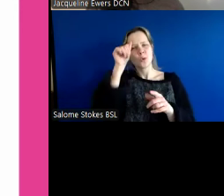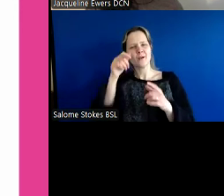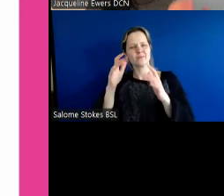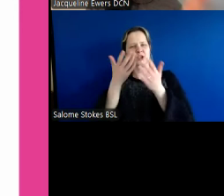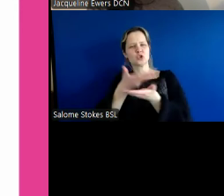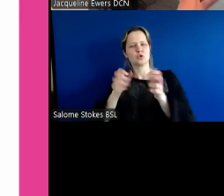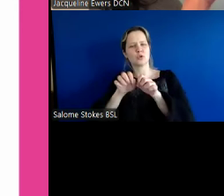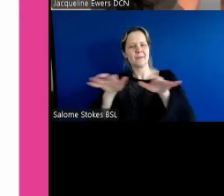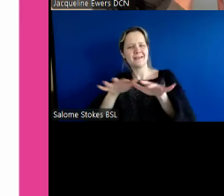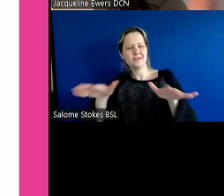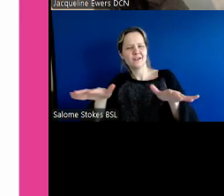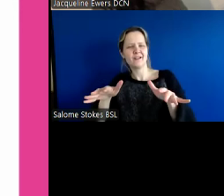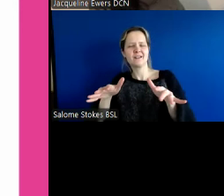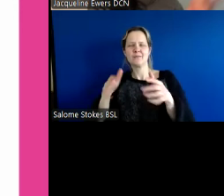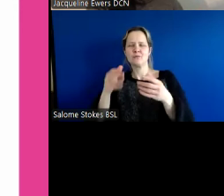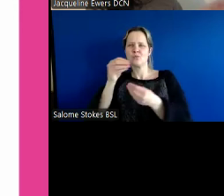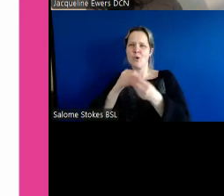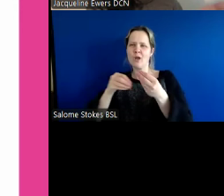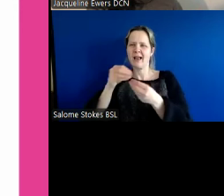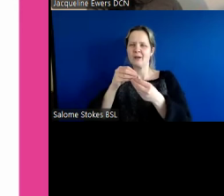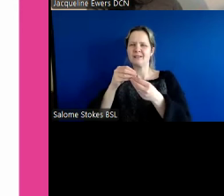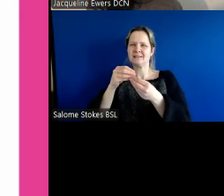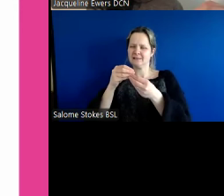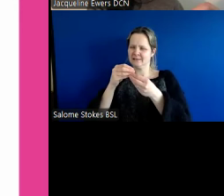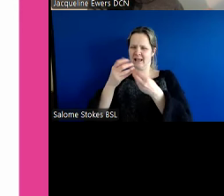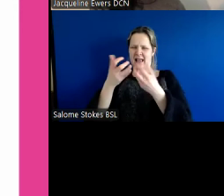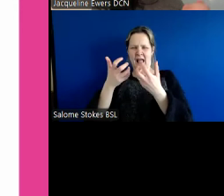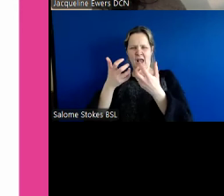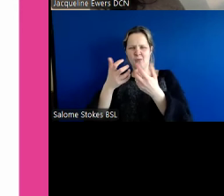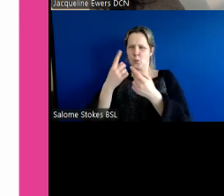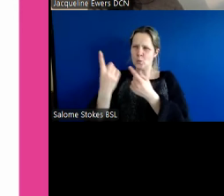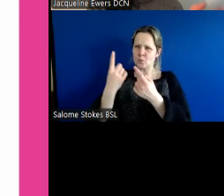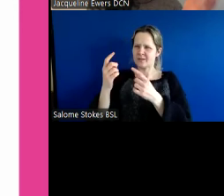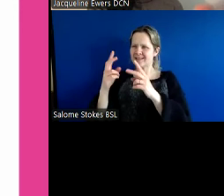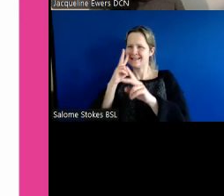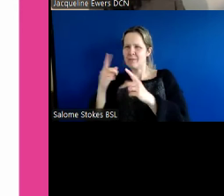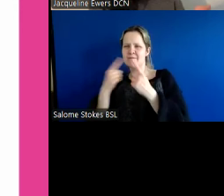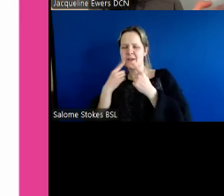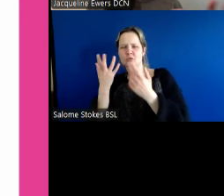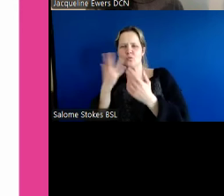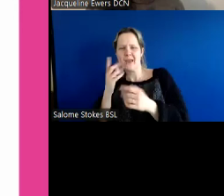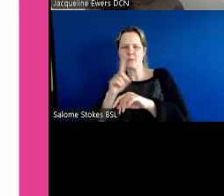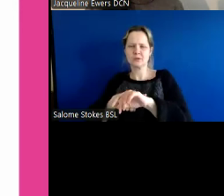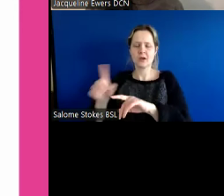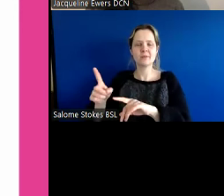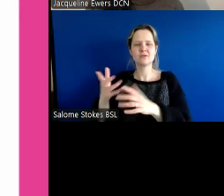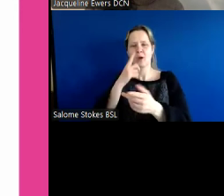If you decide that you don't want to stay on a social media channel, you do find that you have to walk away with nothing.